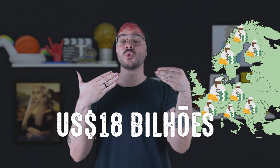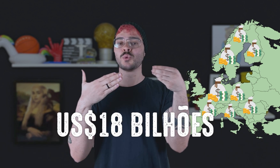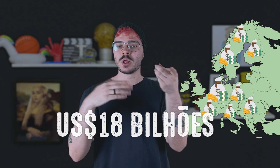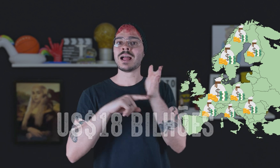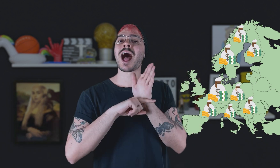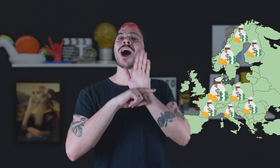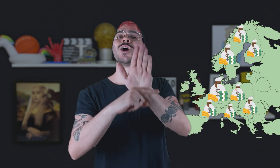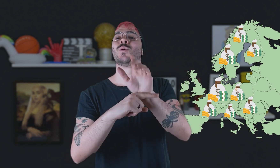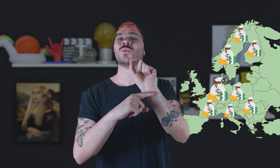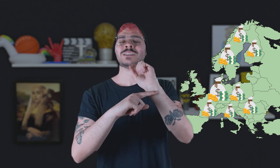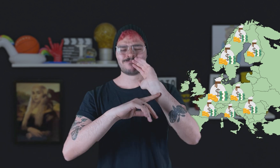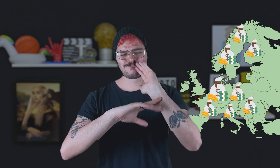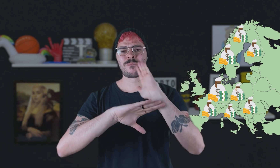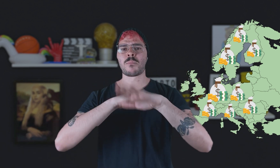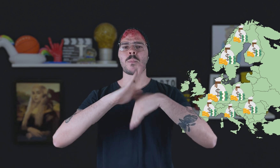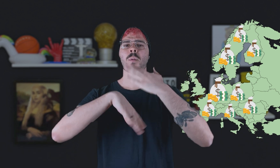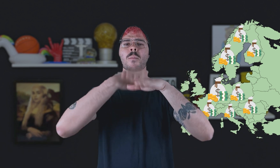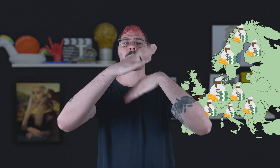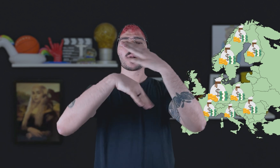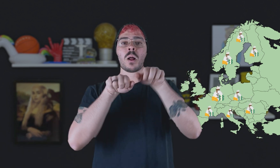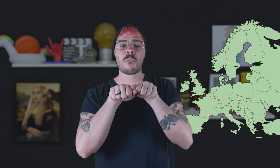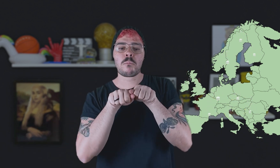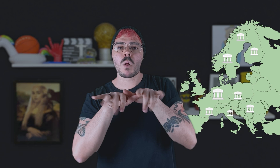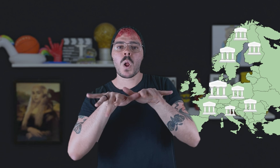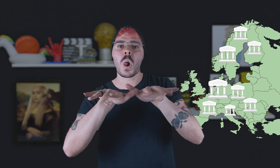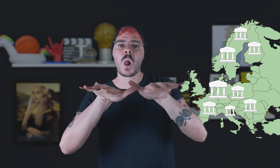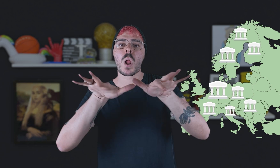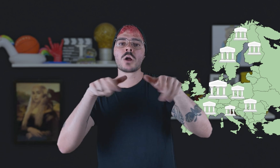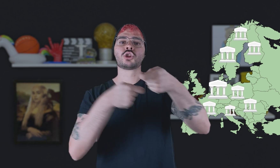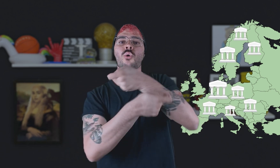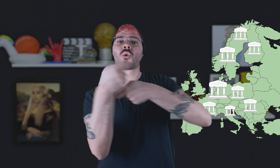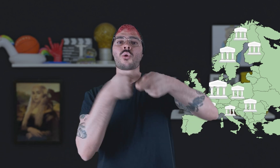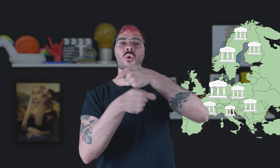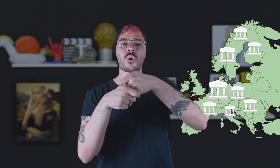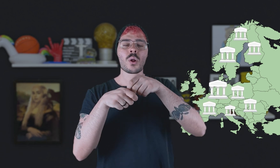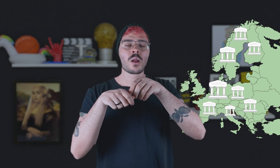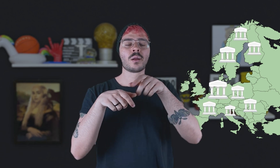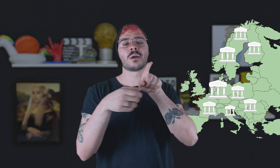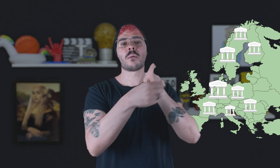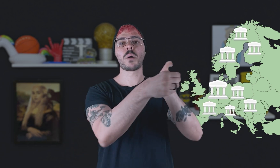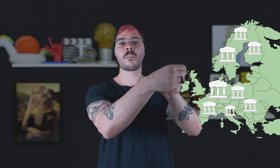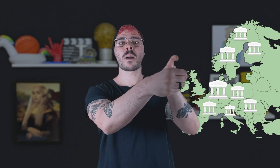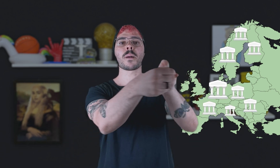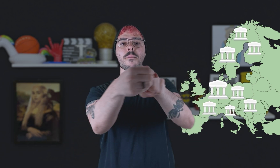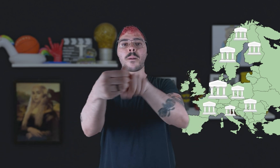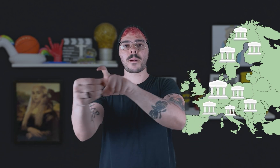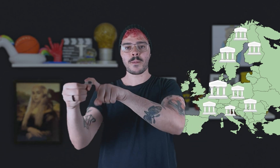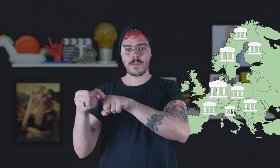to strengthen the internationalization of capital!